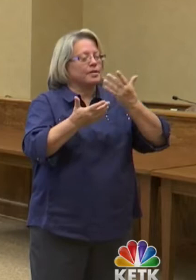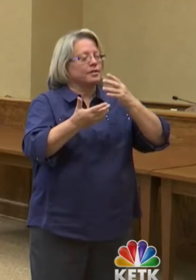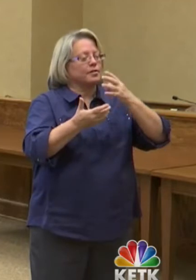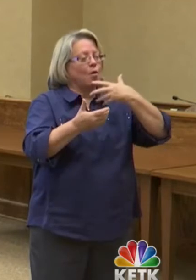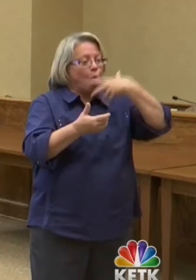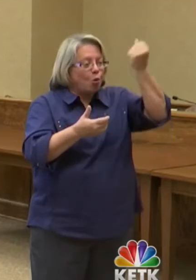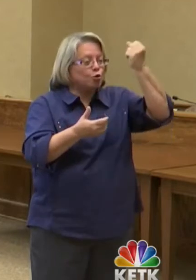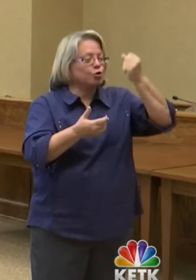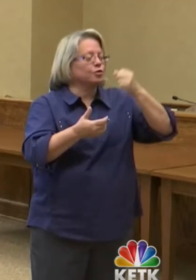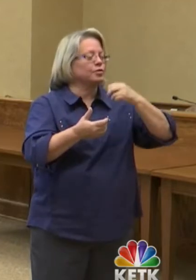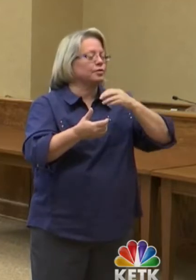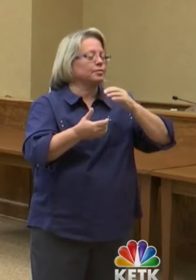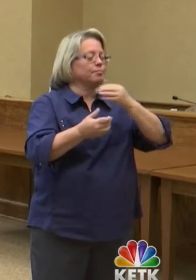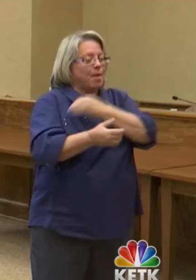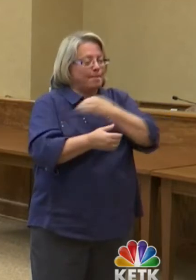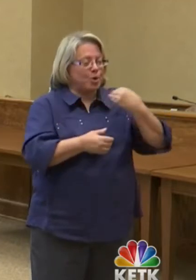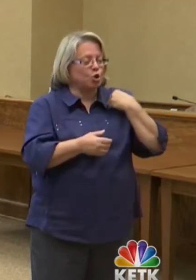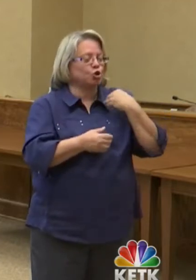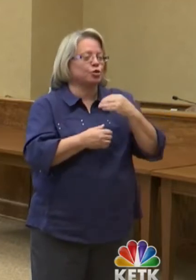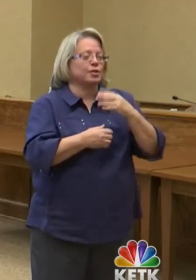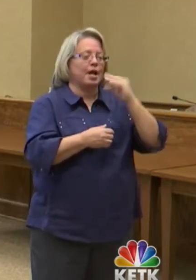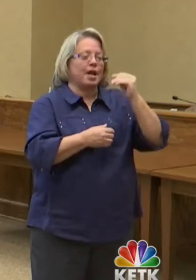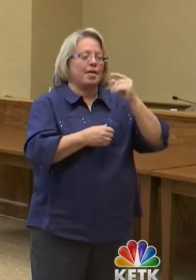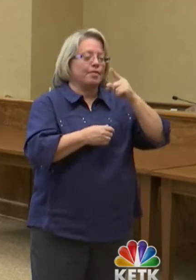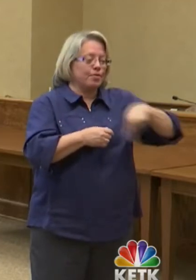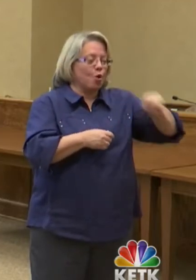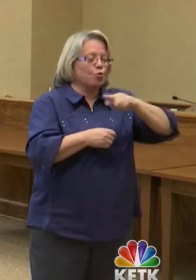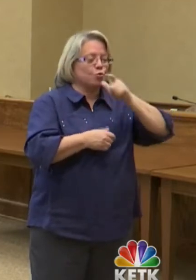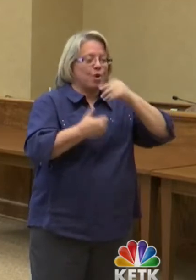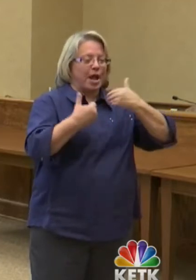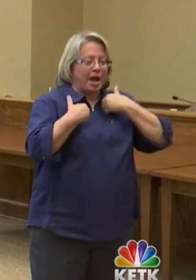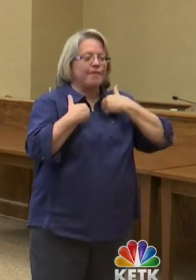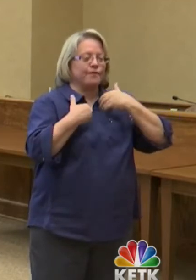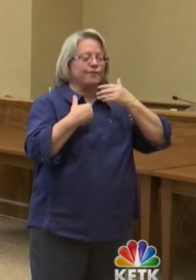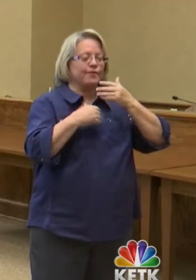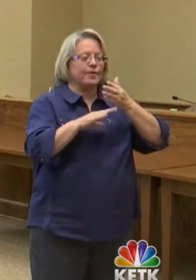HOW LITTLE YOU ACTUALLY KNOW. WE WANT TO DO THAT.